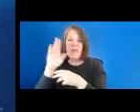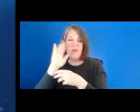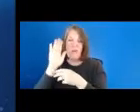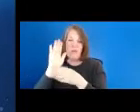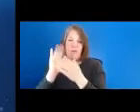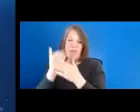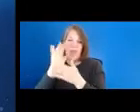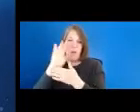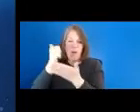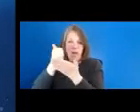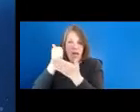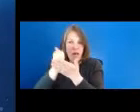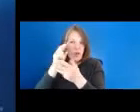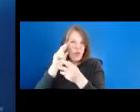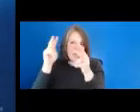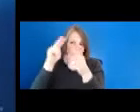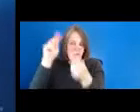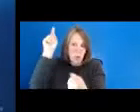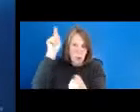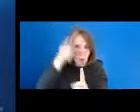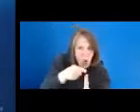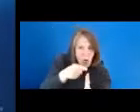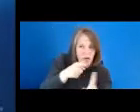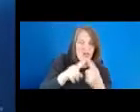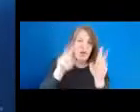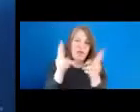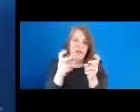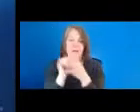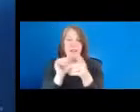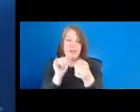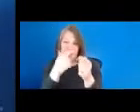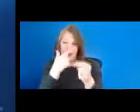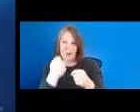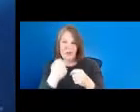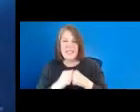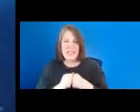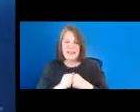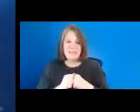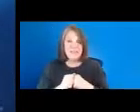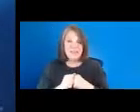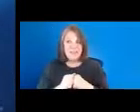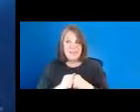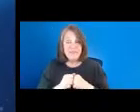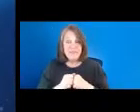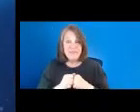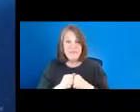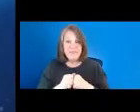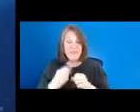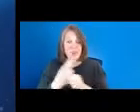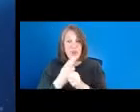in on the topics that your interested in. 16:20:59 By units, by keywords.